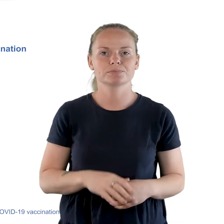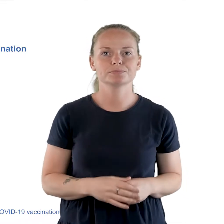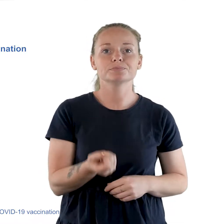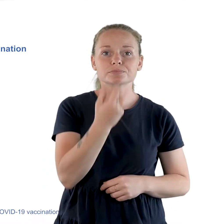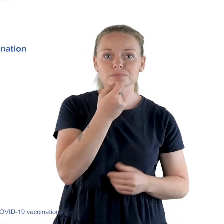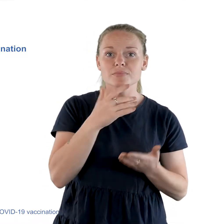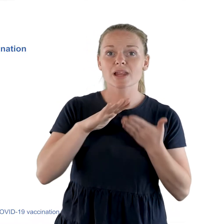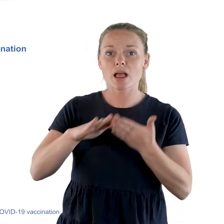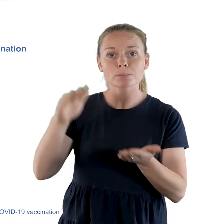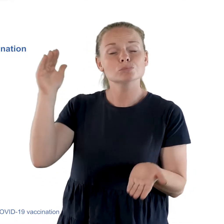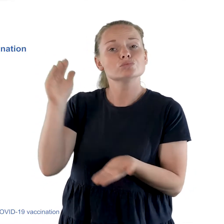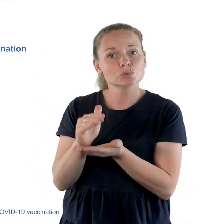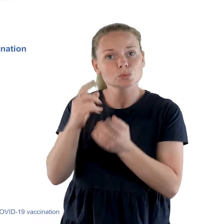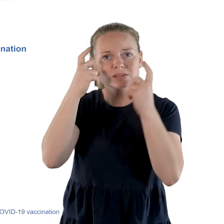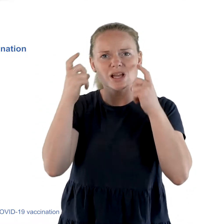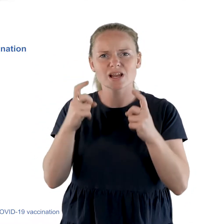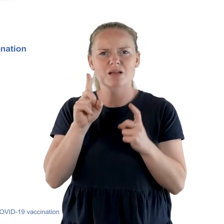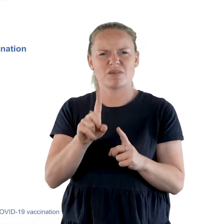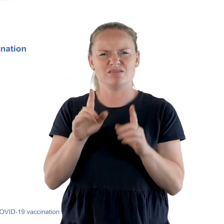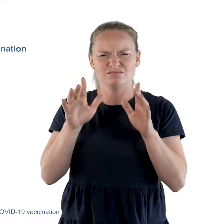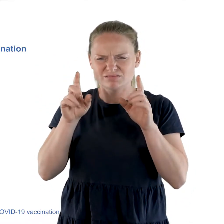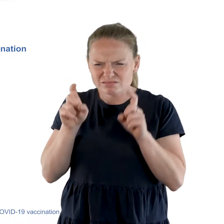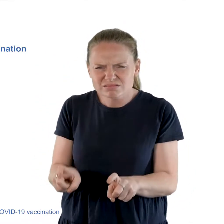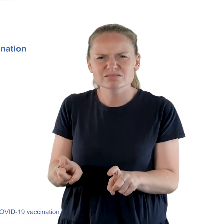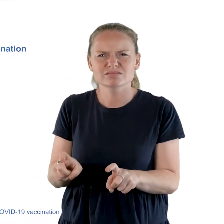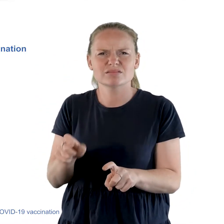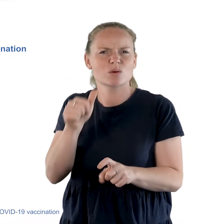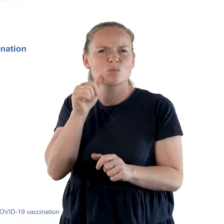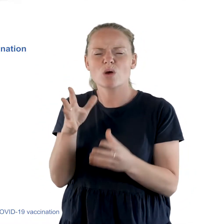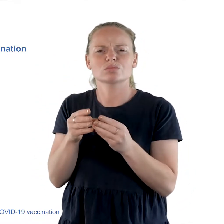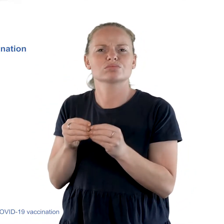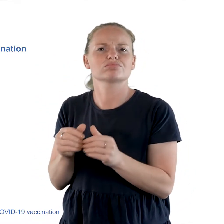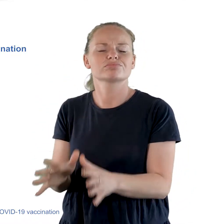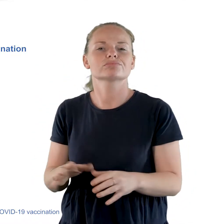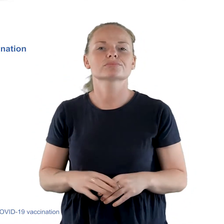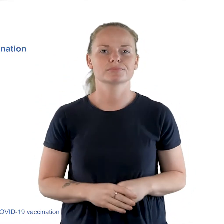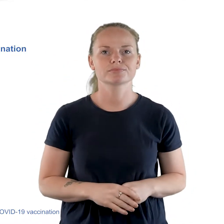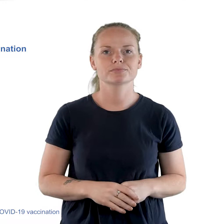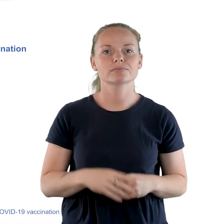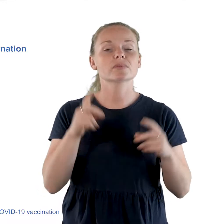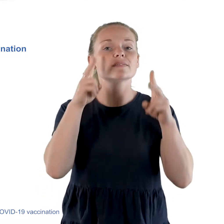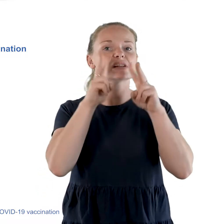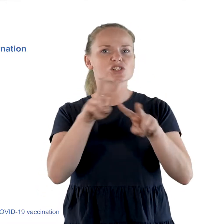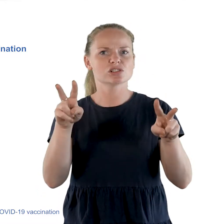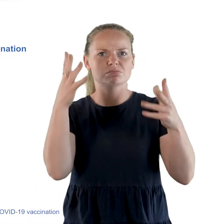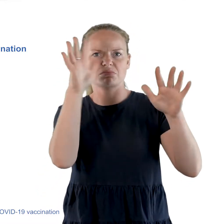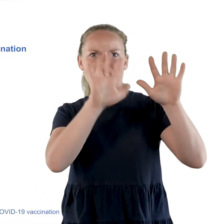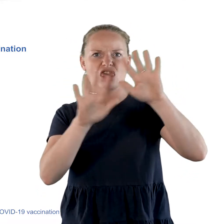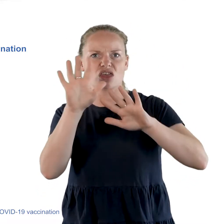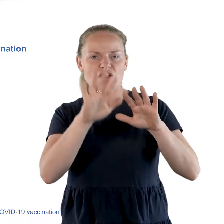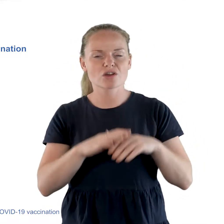Simple painkillers may alleviate headache initially, but it persists blurred vision